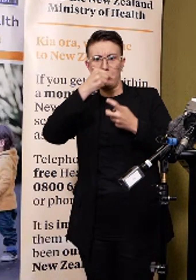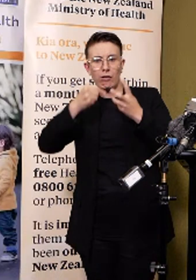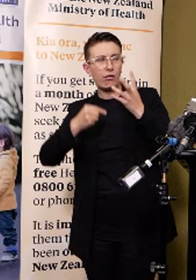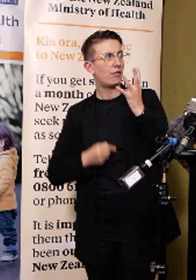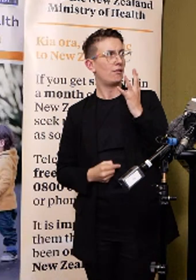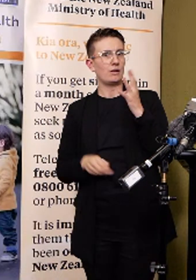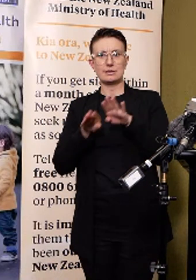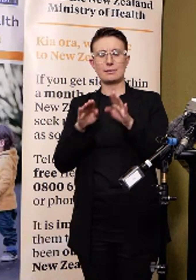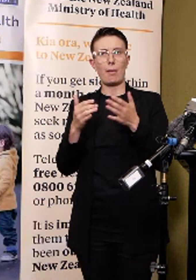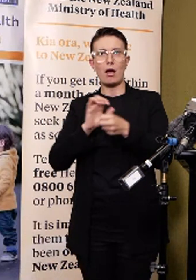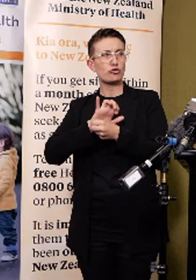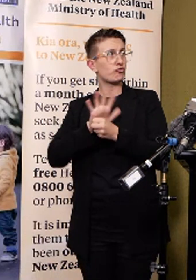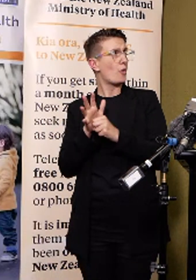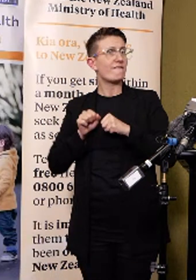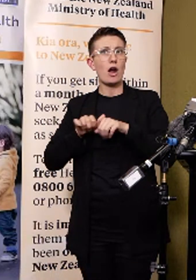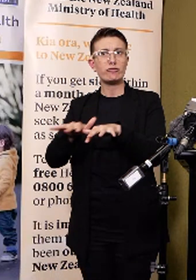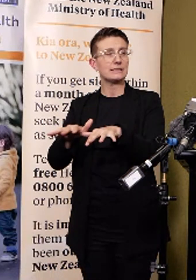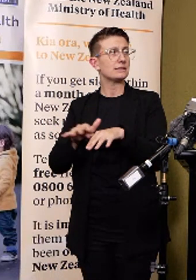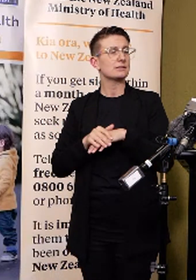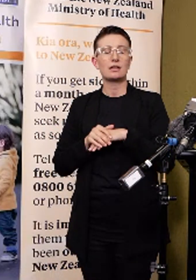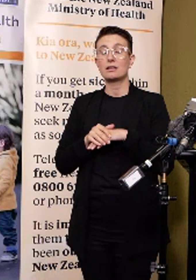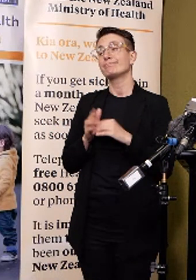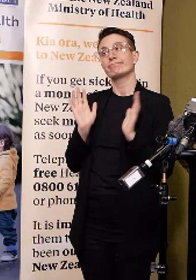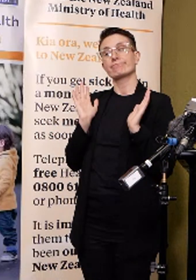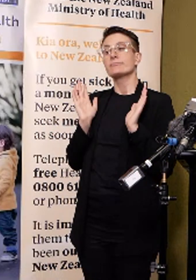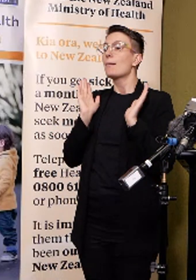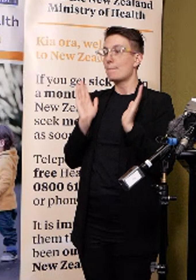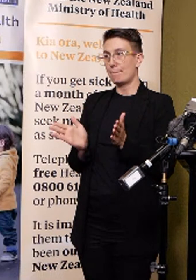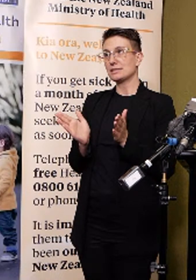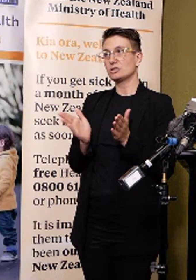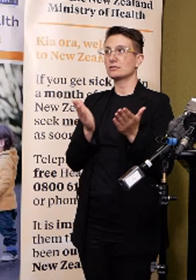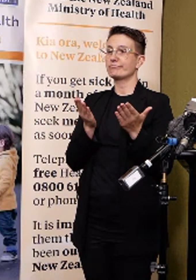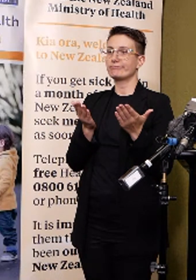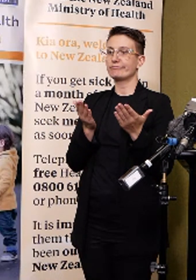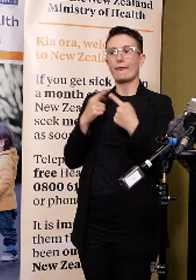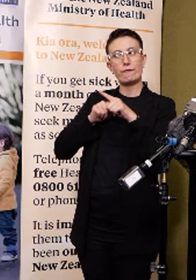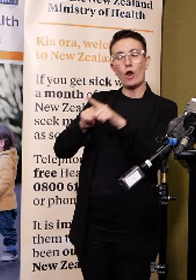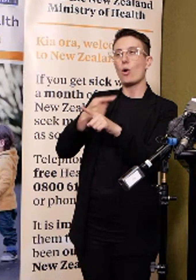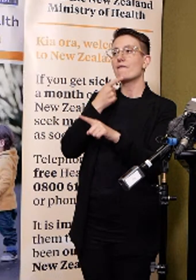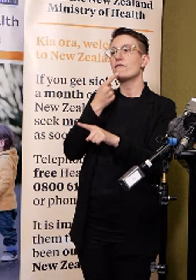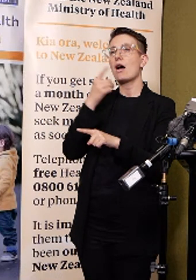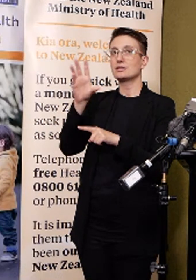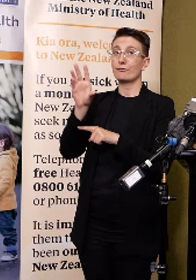we have to rely on the professionals who are looking after individuals. It's the northern hemisphere flu season.